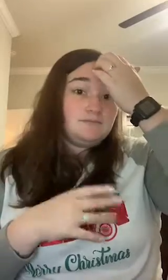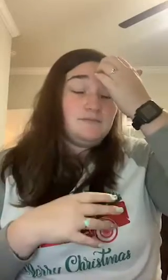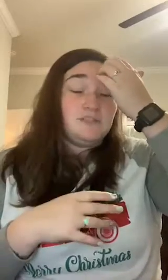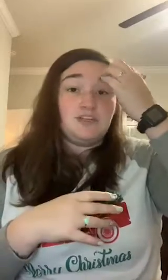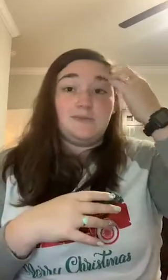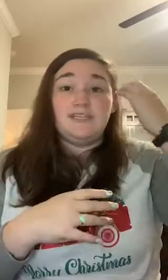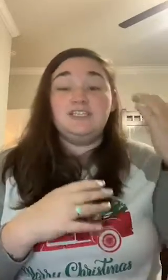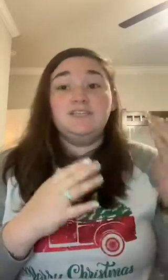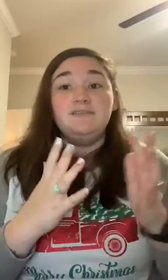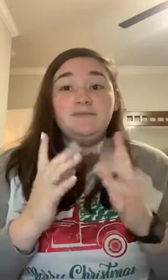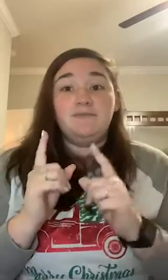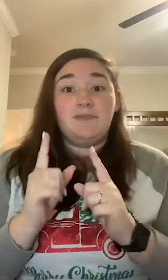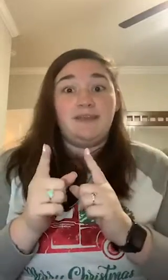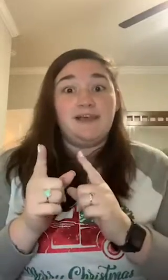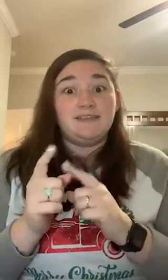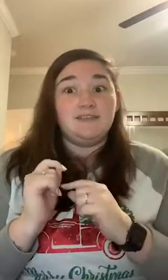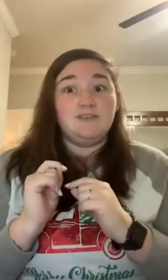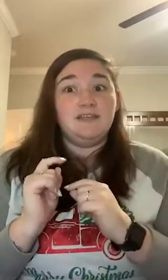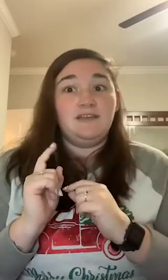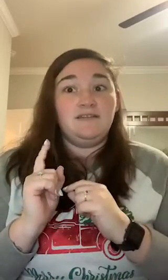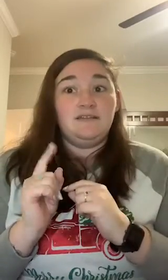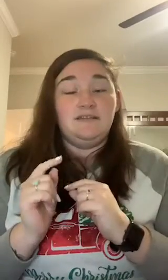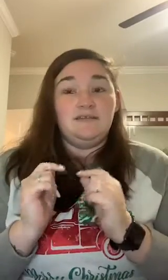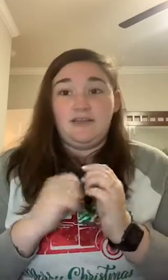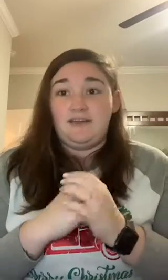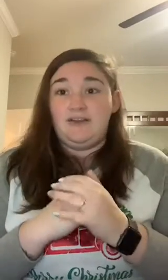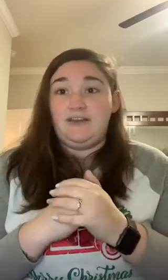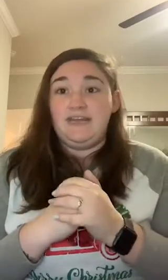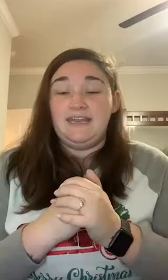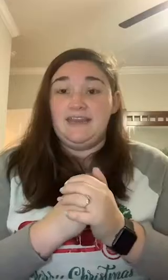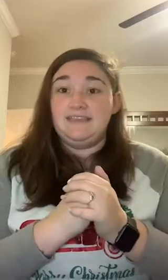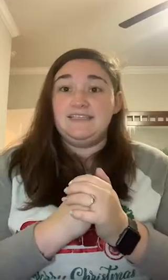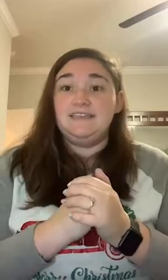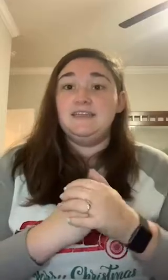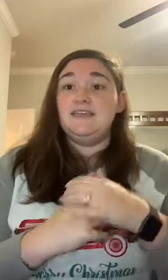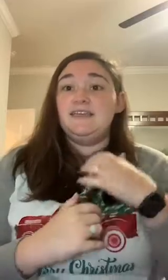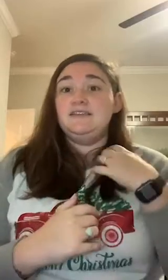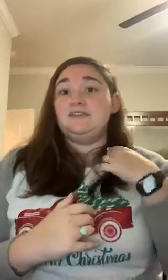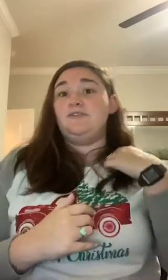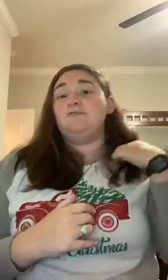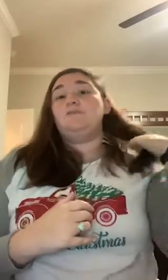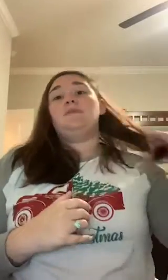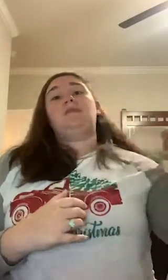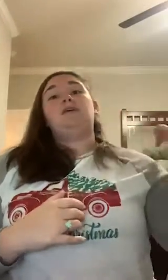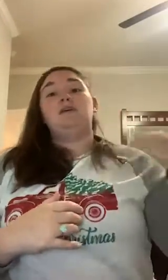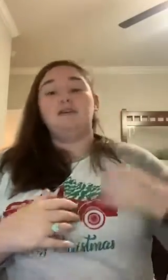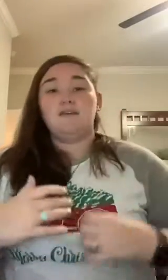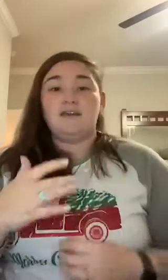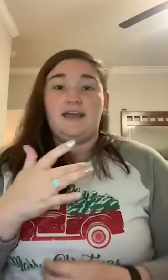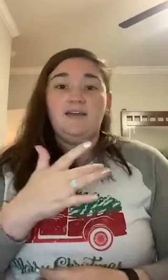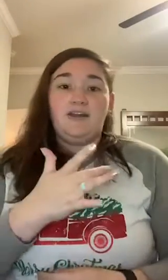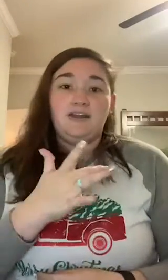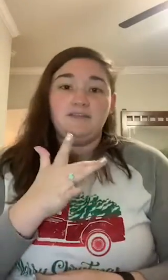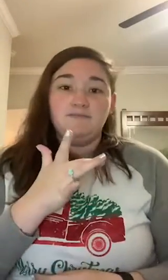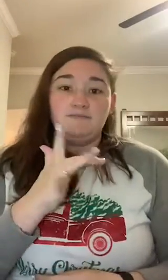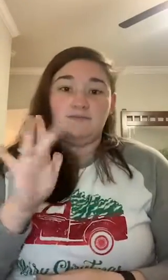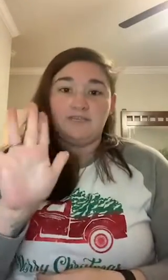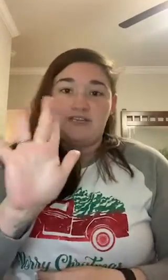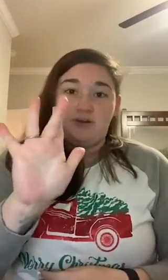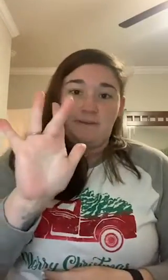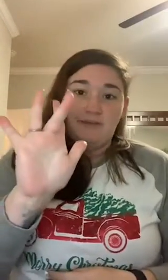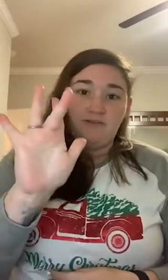interpretation. my class is using kind-hearted and innocent. so kind-hearted, take your middle finger